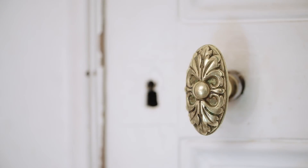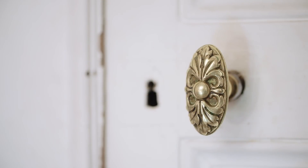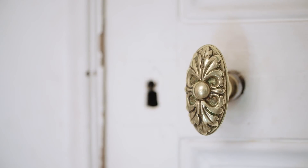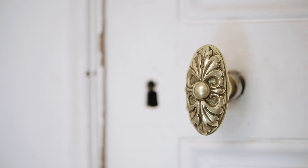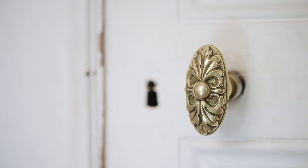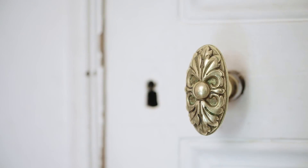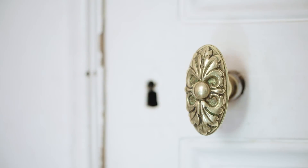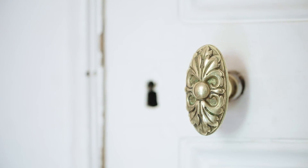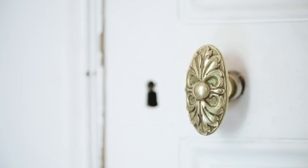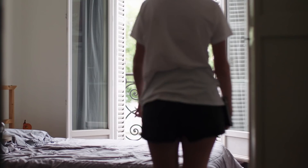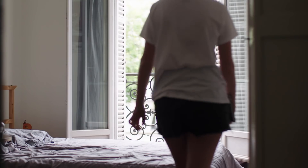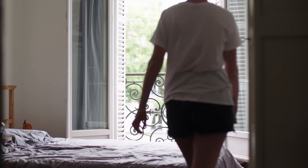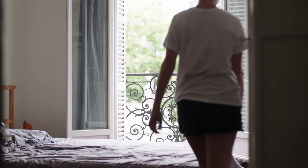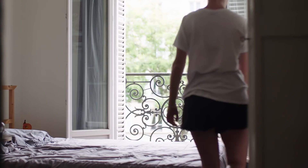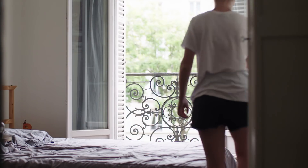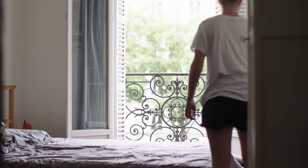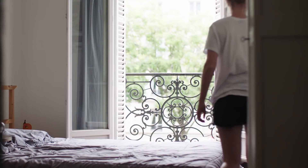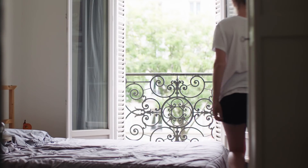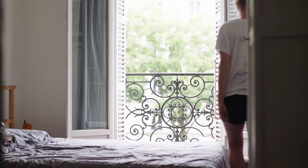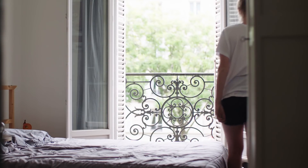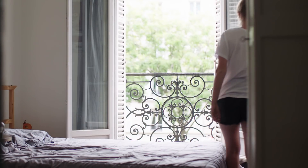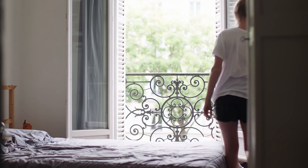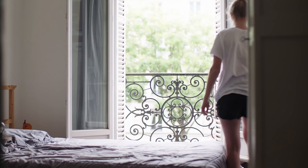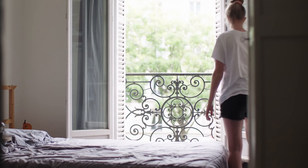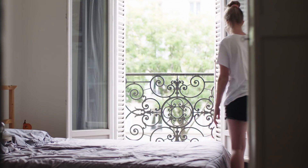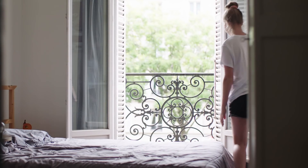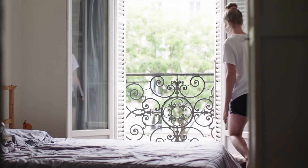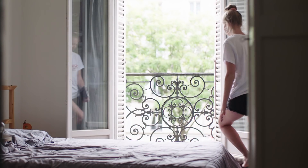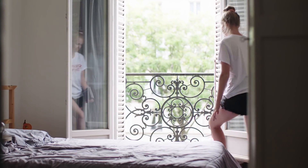And for Zoe as well, she sits out on her balcony at night-time and she's been writing in her travel journal